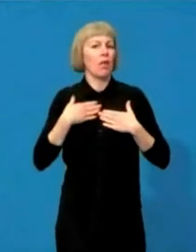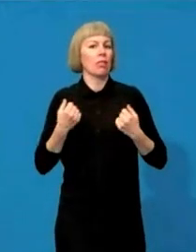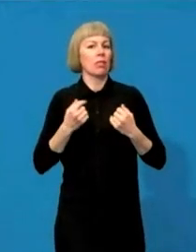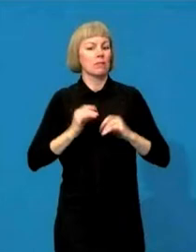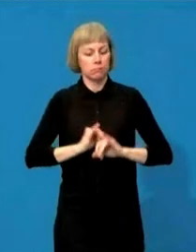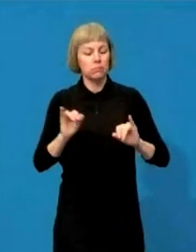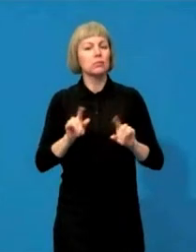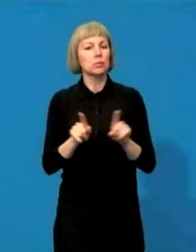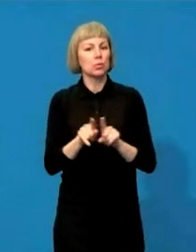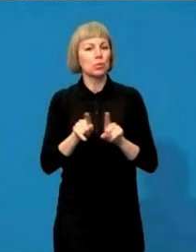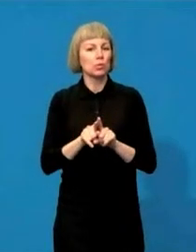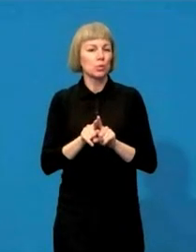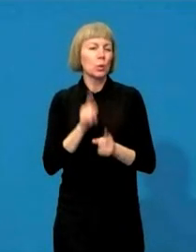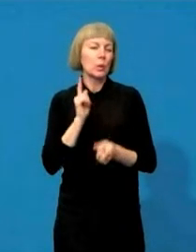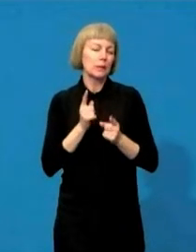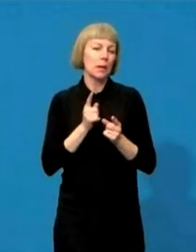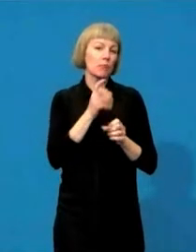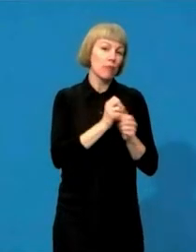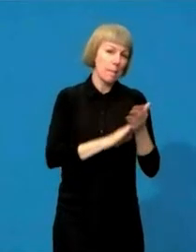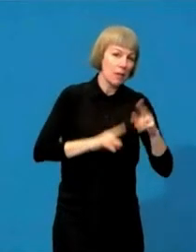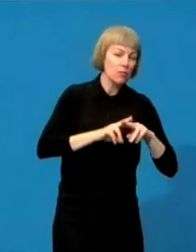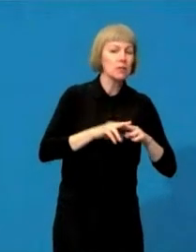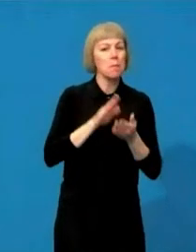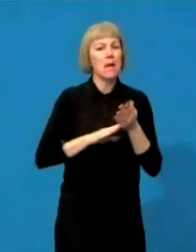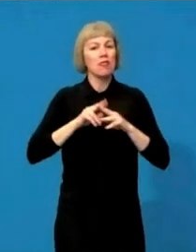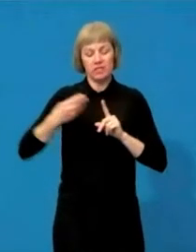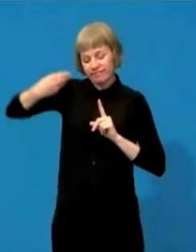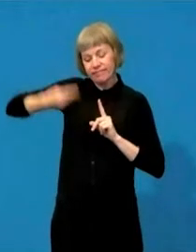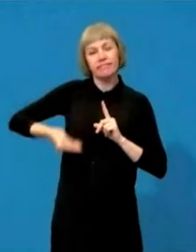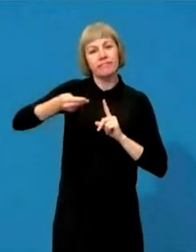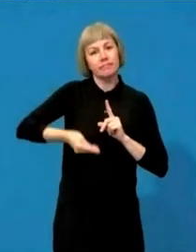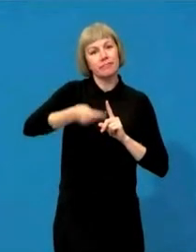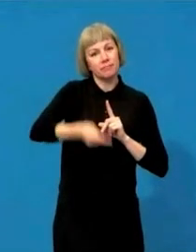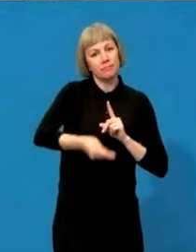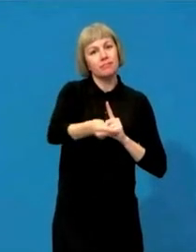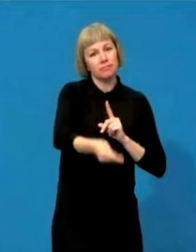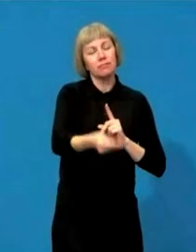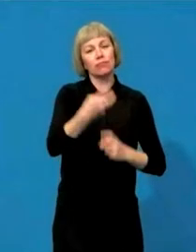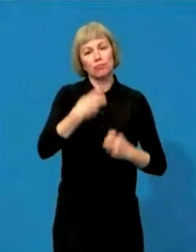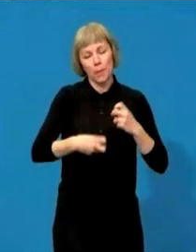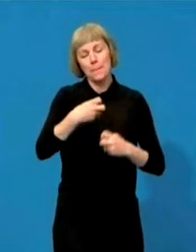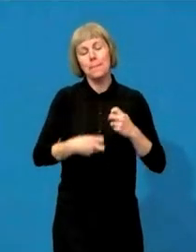grandparents. And so the - there is a sort of imperative that you have to remove the kid